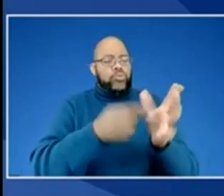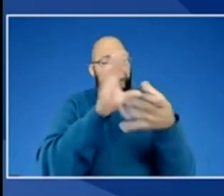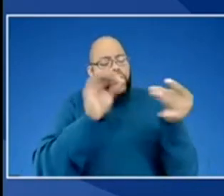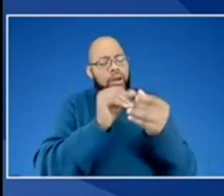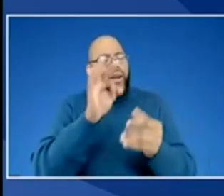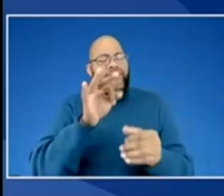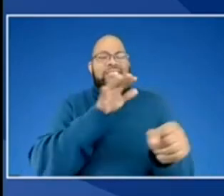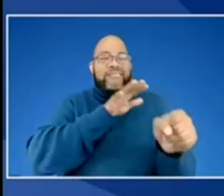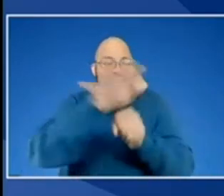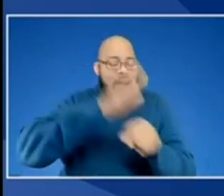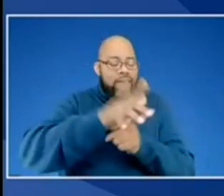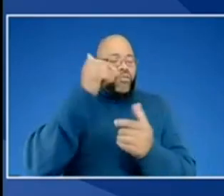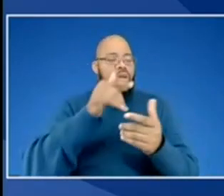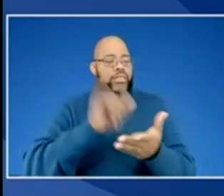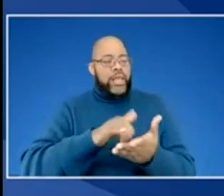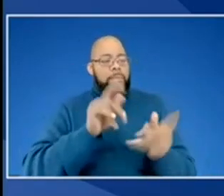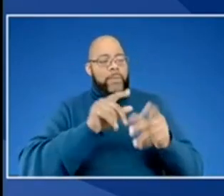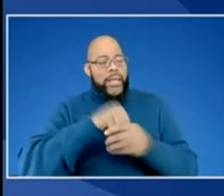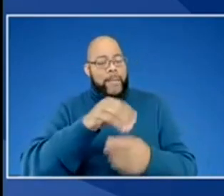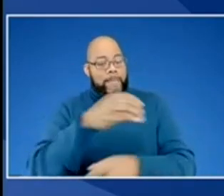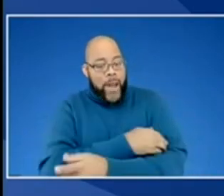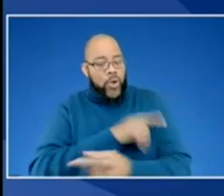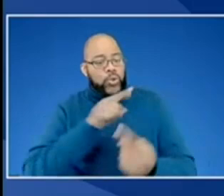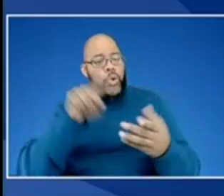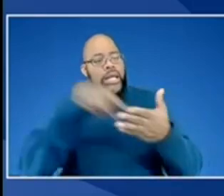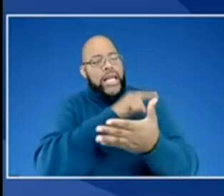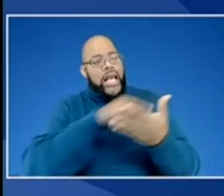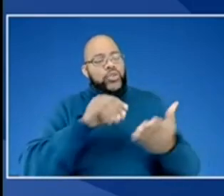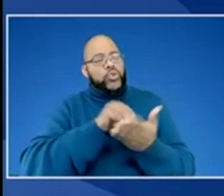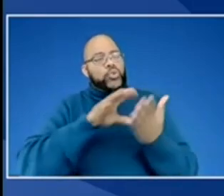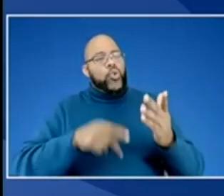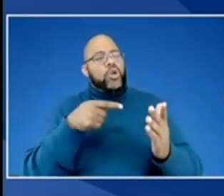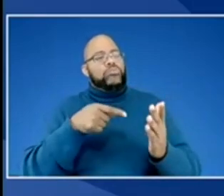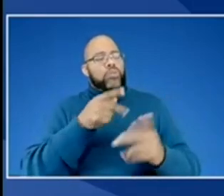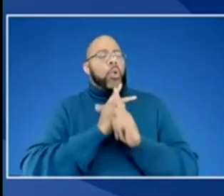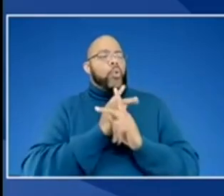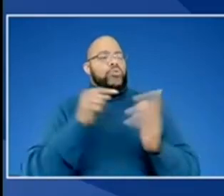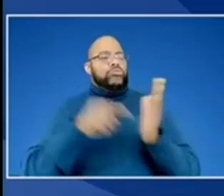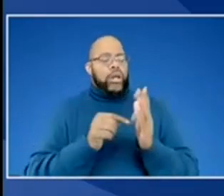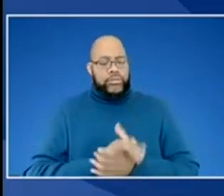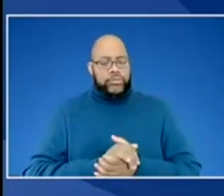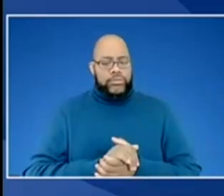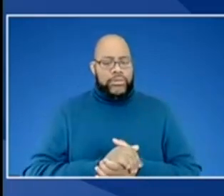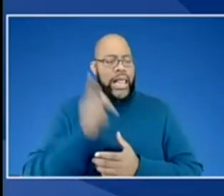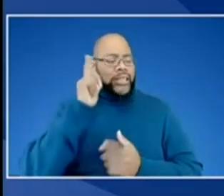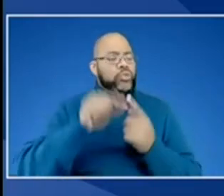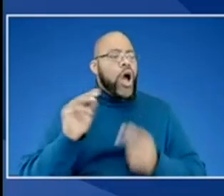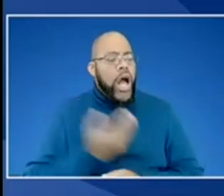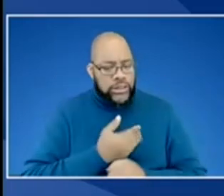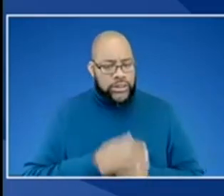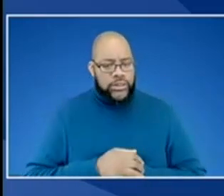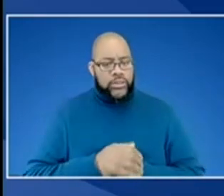the liking of those in power to cancel student loan debt? Listen to us when we say canceling up to